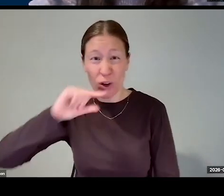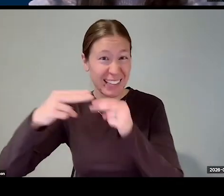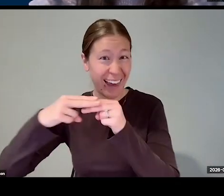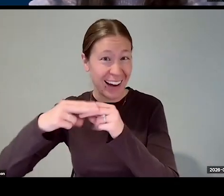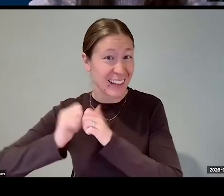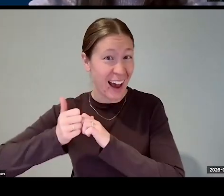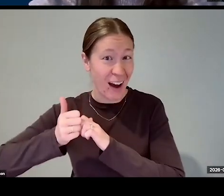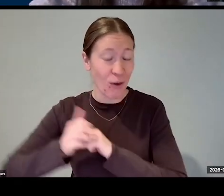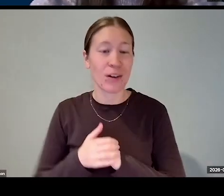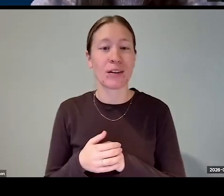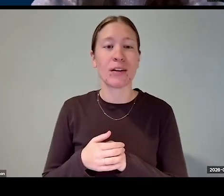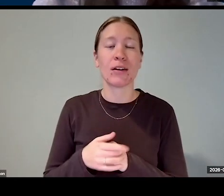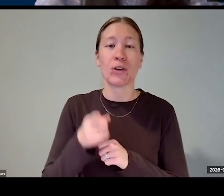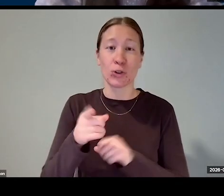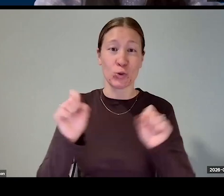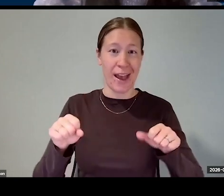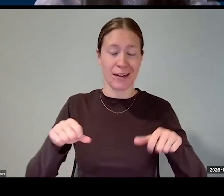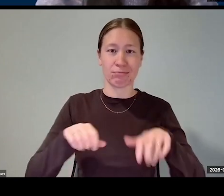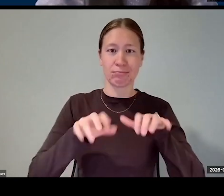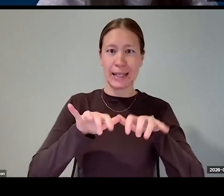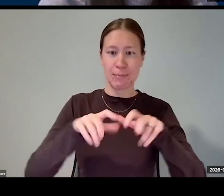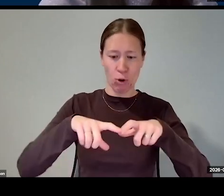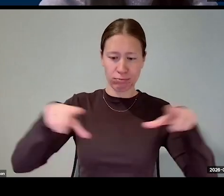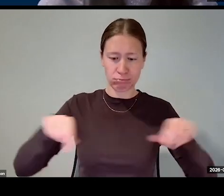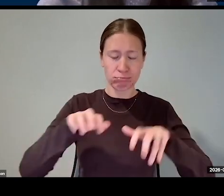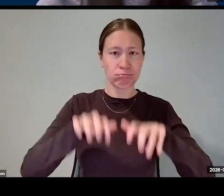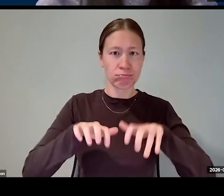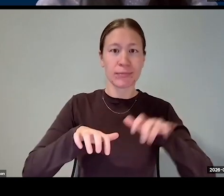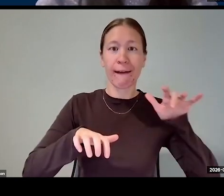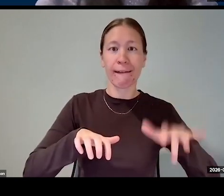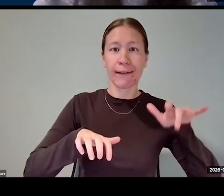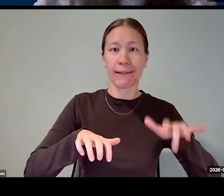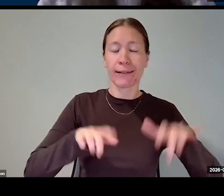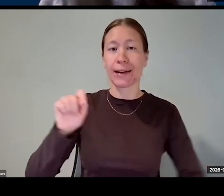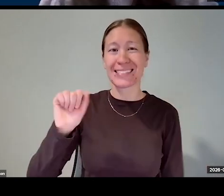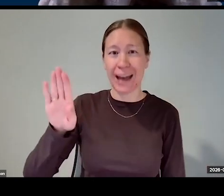by using the tab key on your keyboard to tab through the elements.